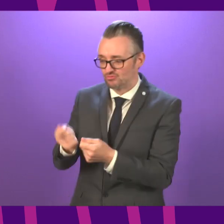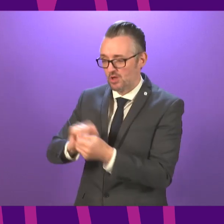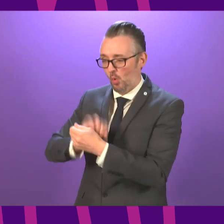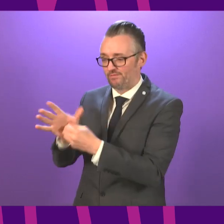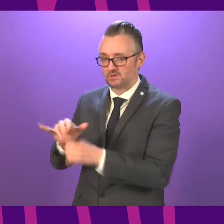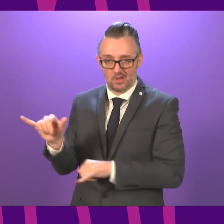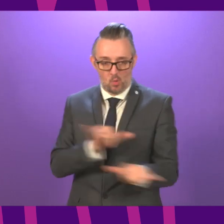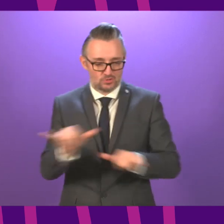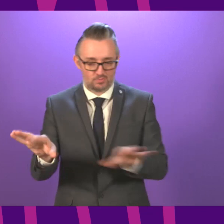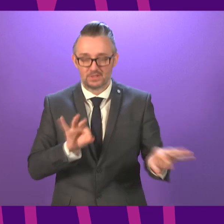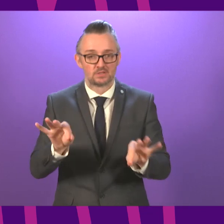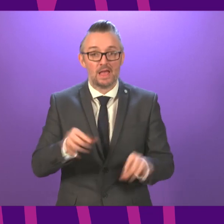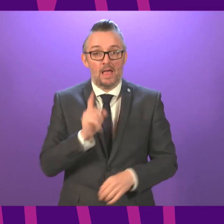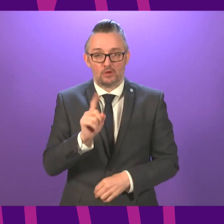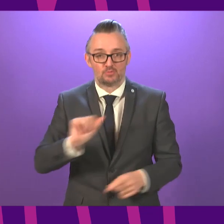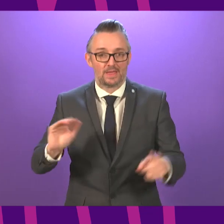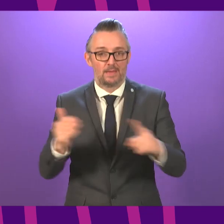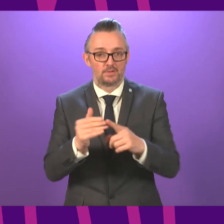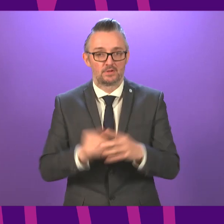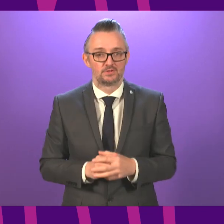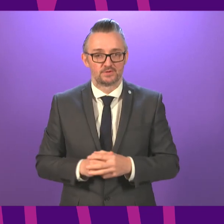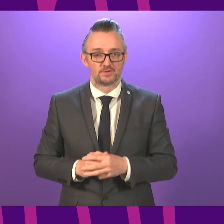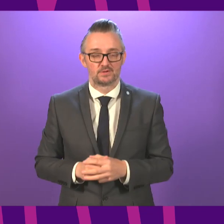Michael Russell: I am glad that Anas Sarwar agrees that